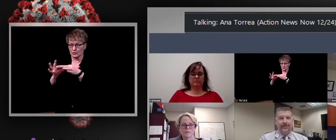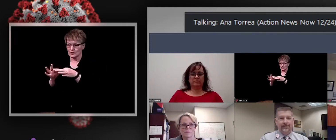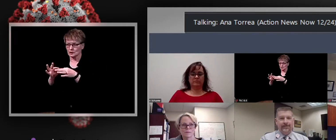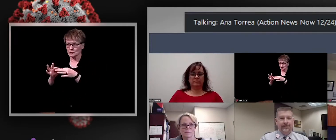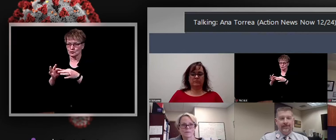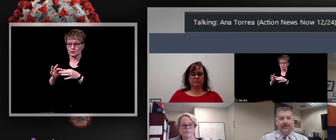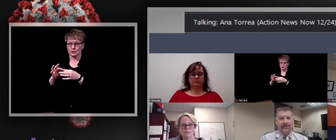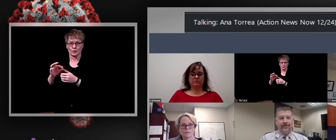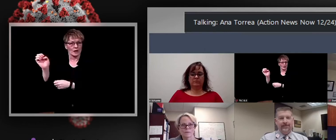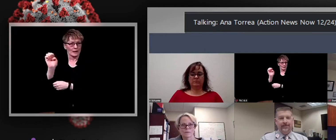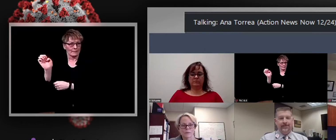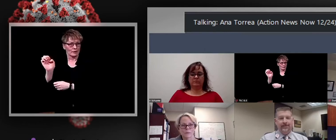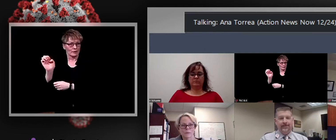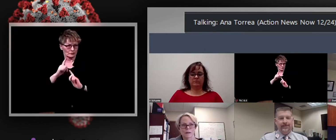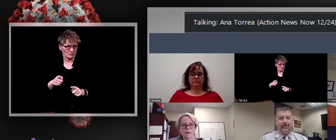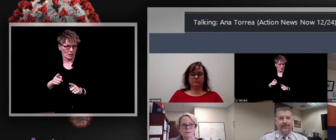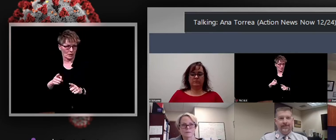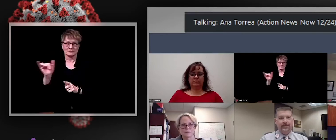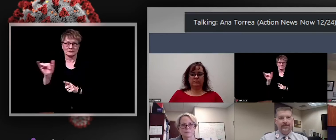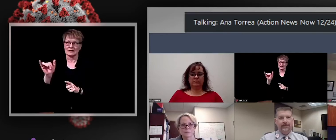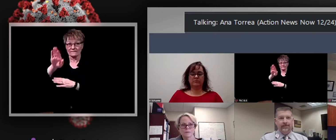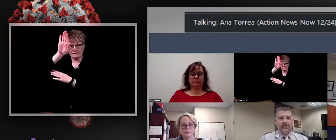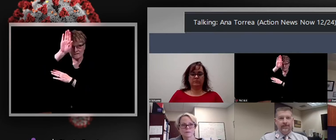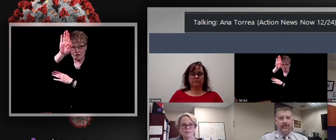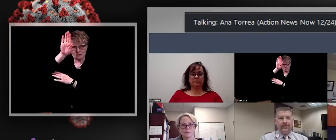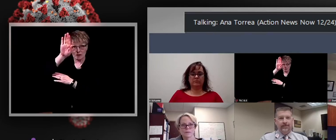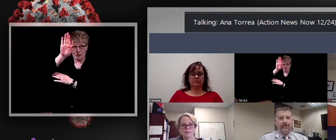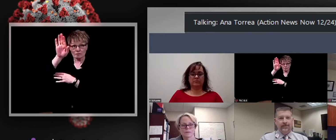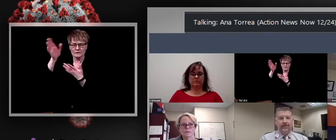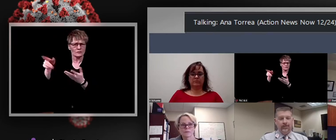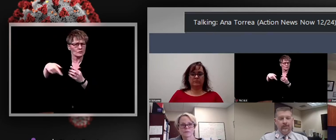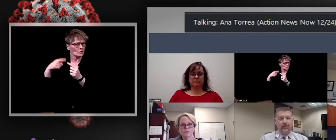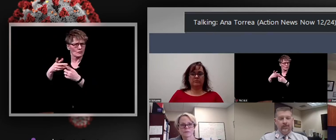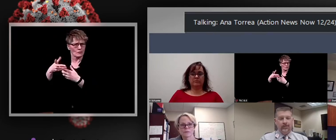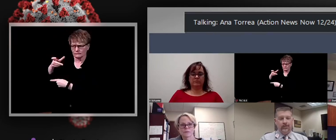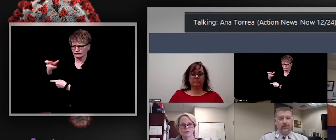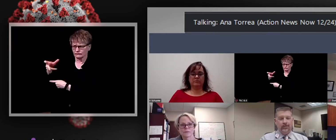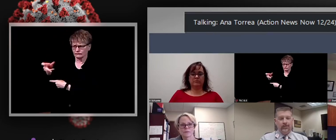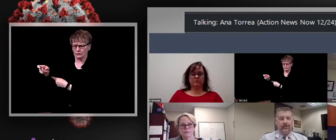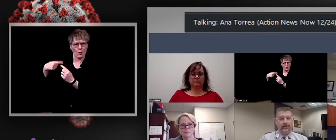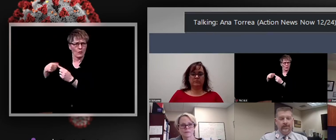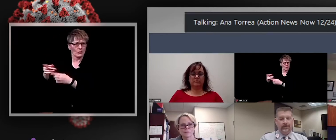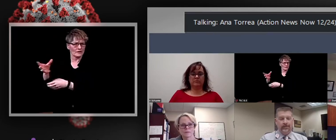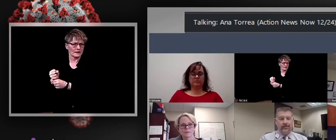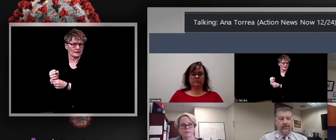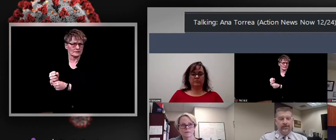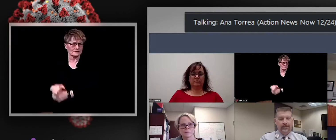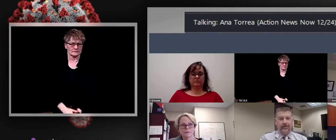they're on the list, but they're just still waiting to go when they're next.